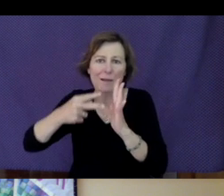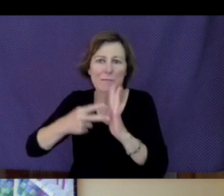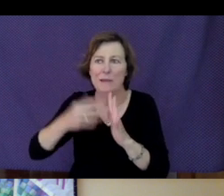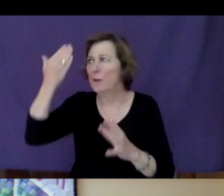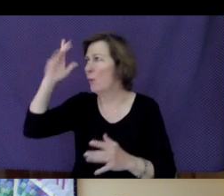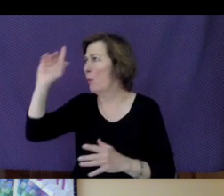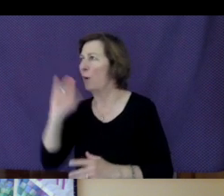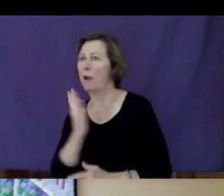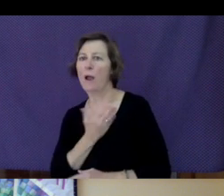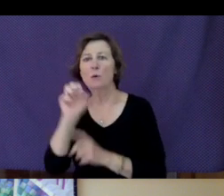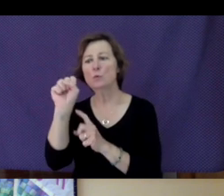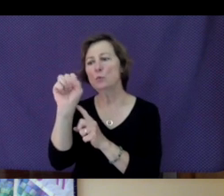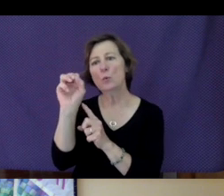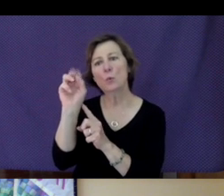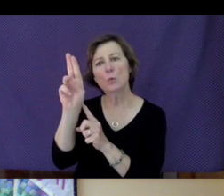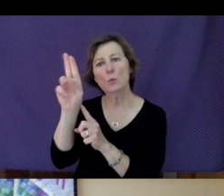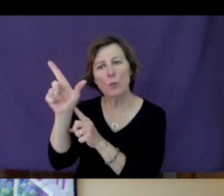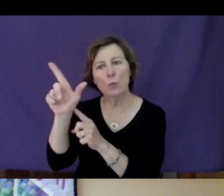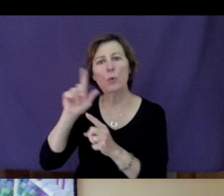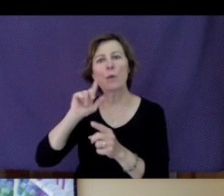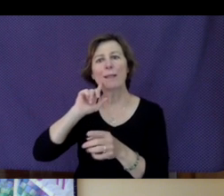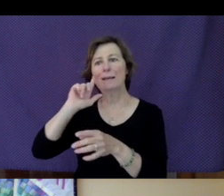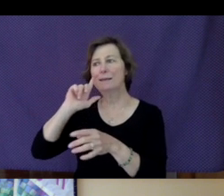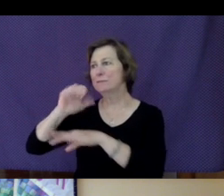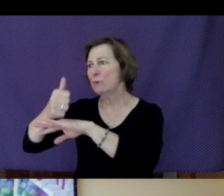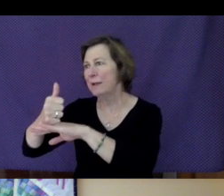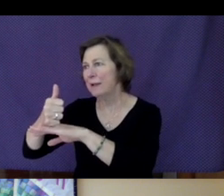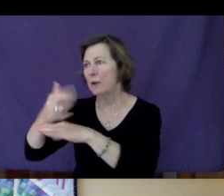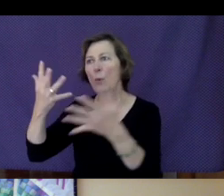Or what happens to them after death.... but,